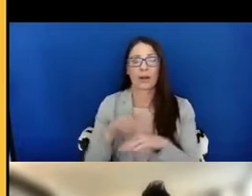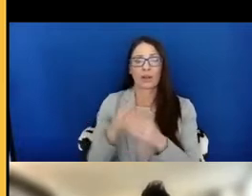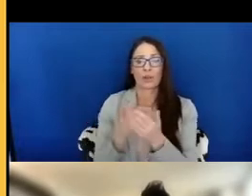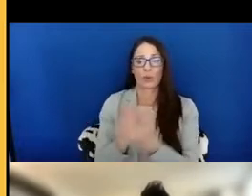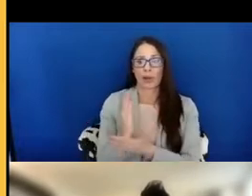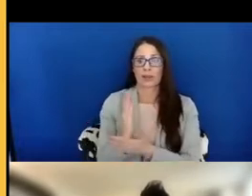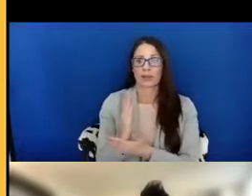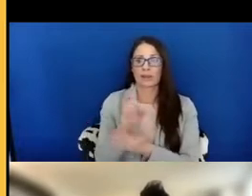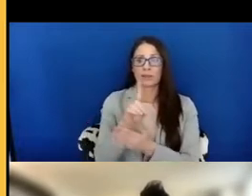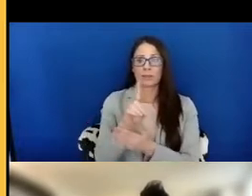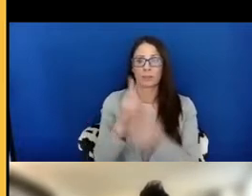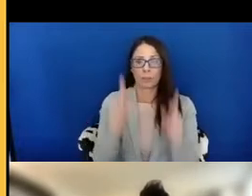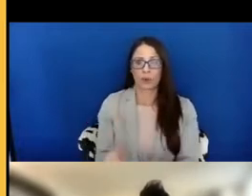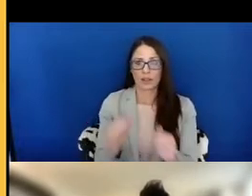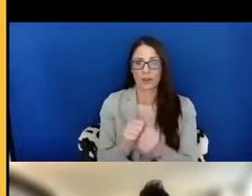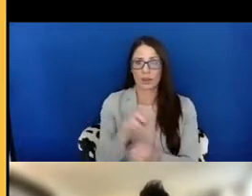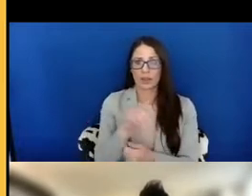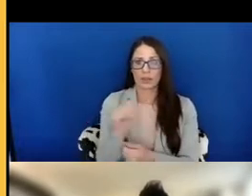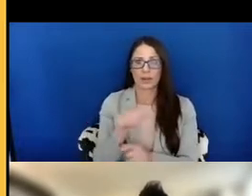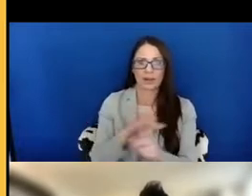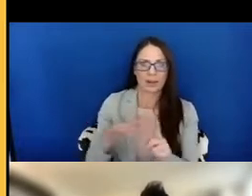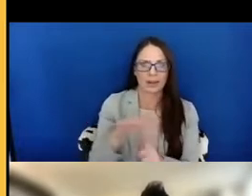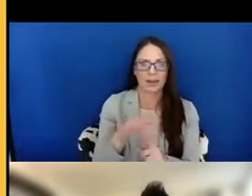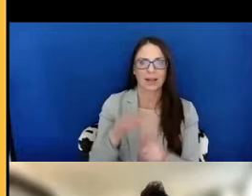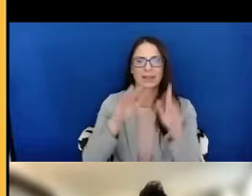15:29:39 with disabilities in the context of climate change, and the federal emergency